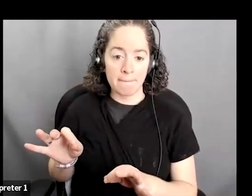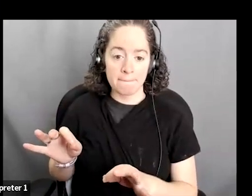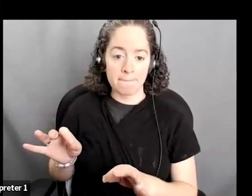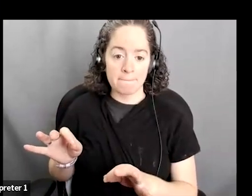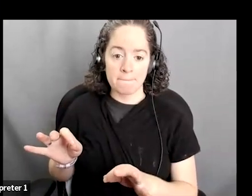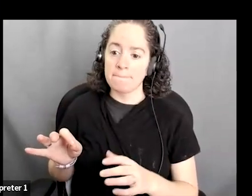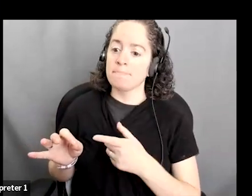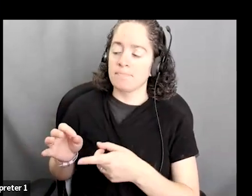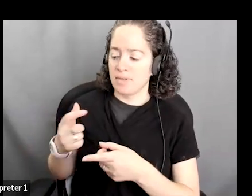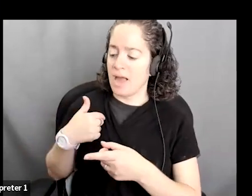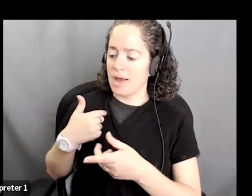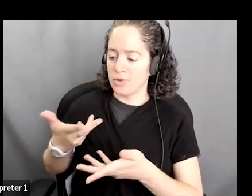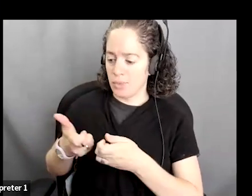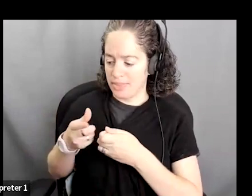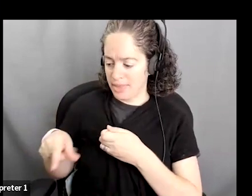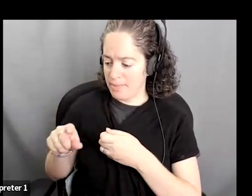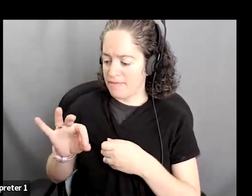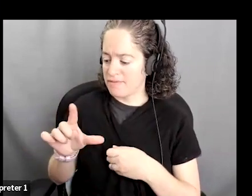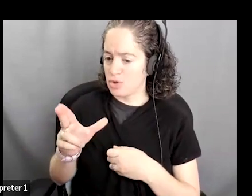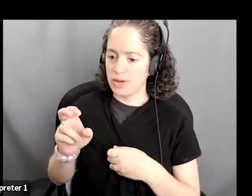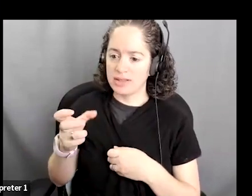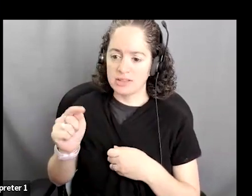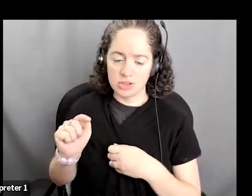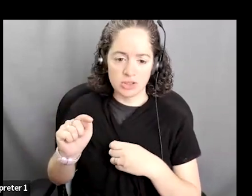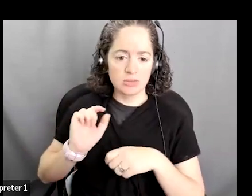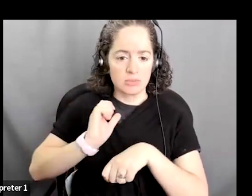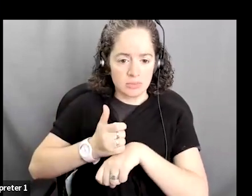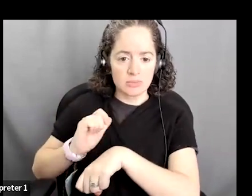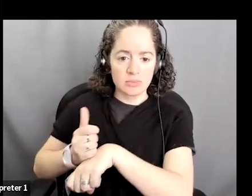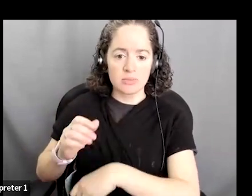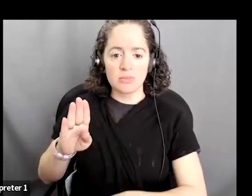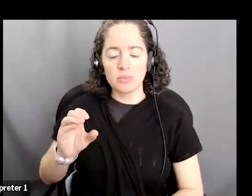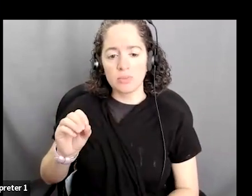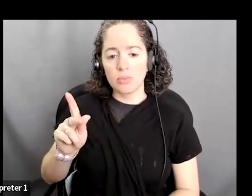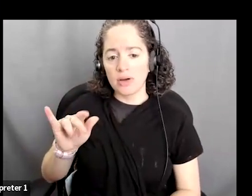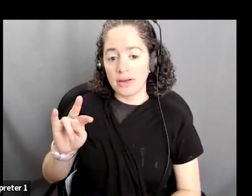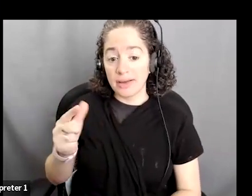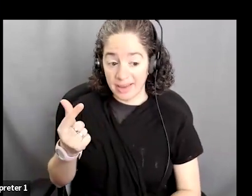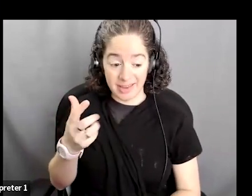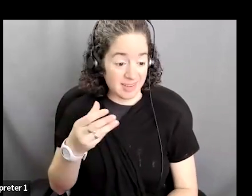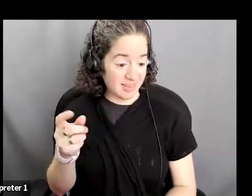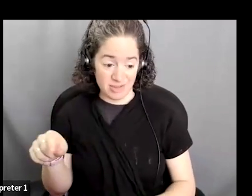booking and they had put in and done a lot of improvements on fluent booking